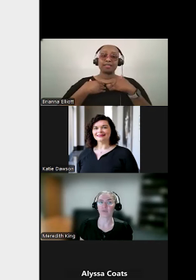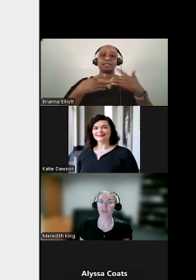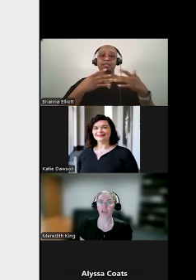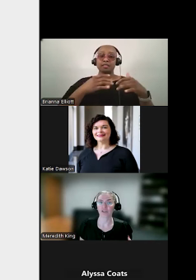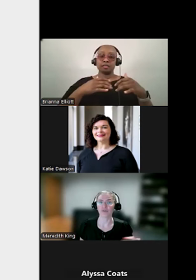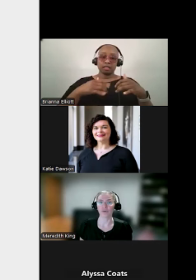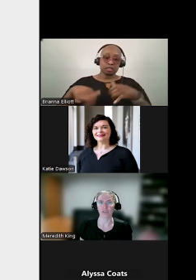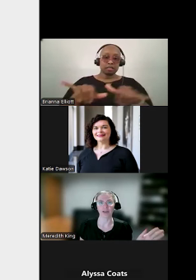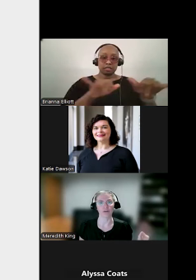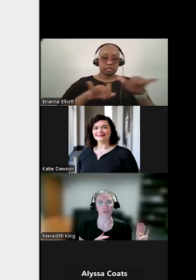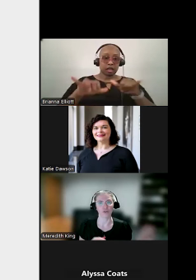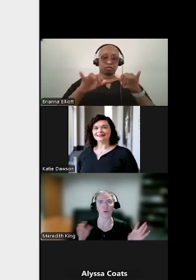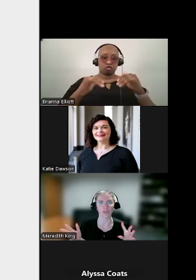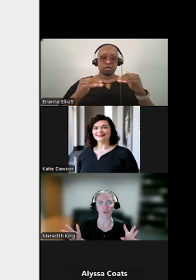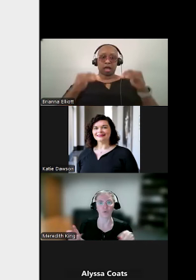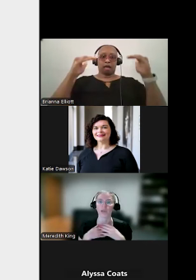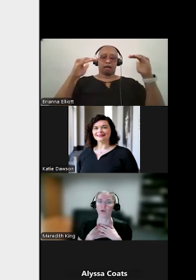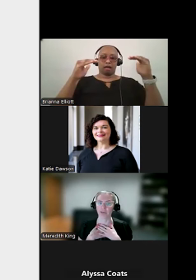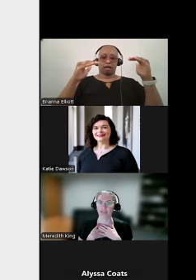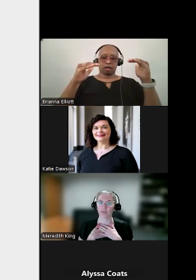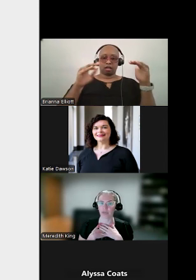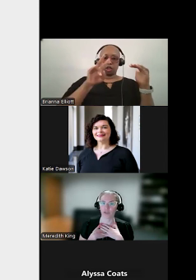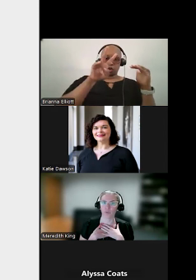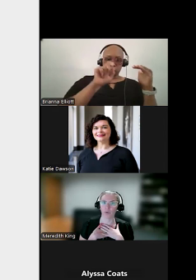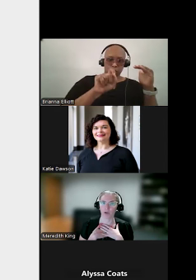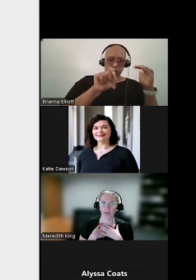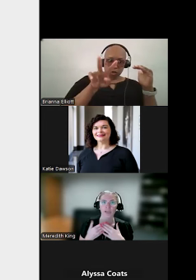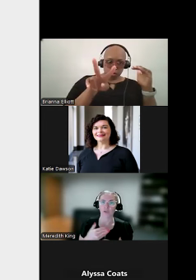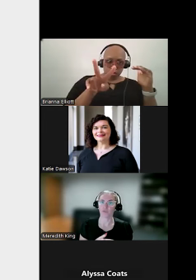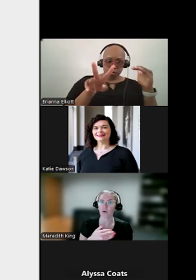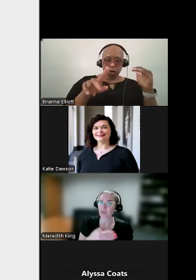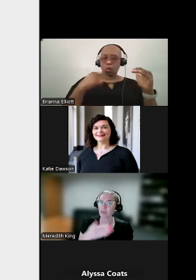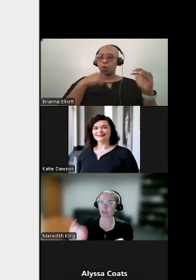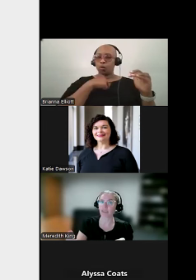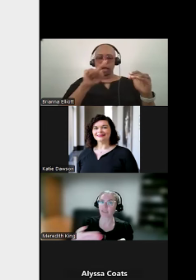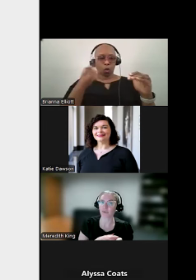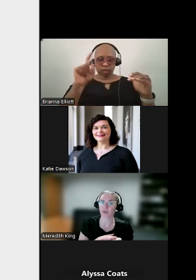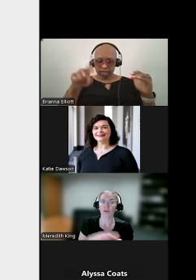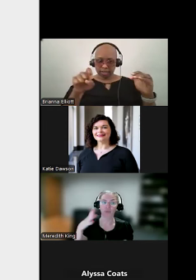it checks to standard 2.2. We only need to be at 2.1. So if you are making things accessible